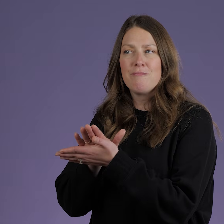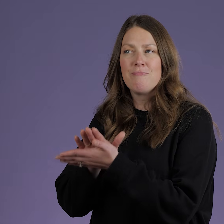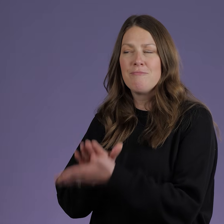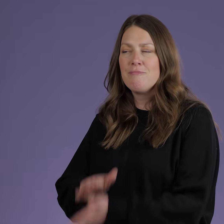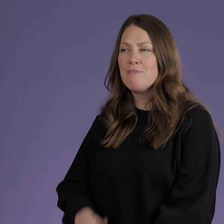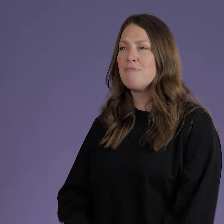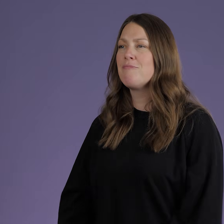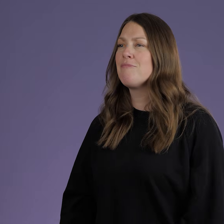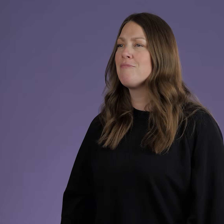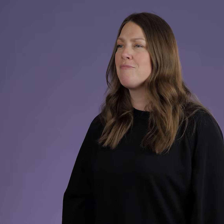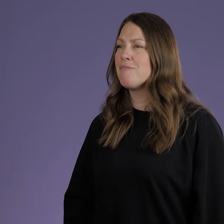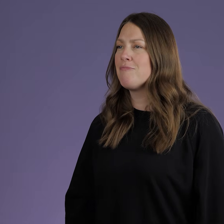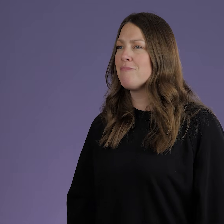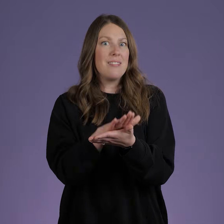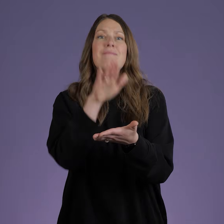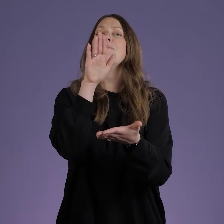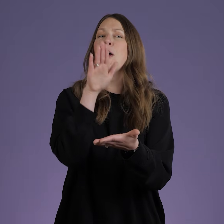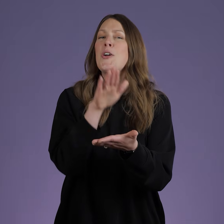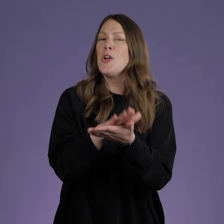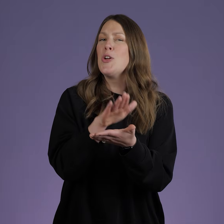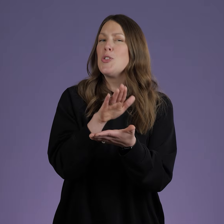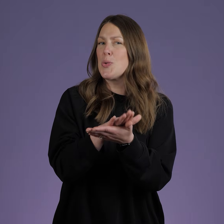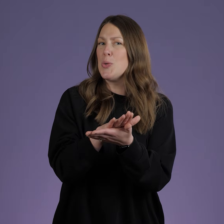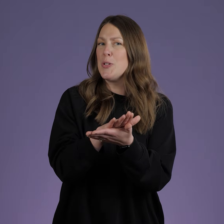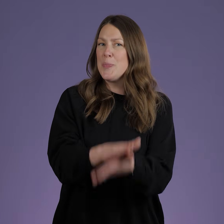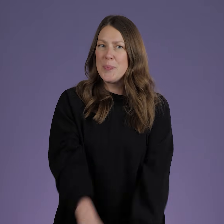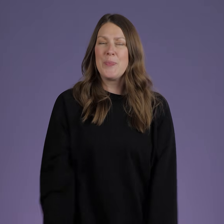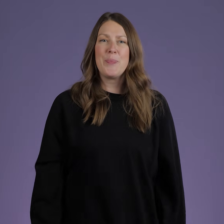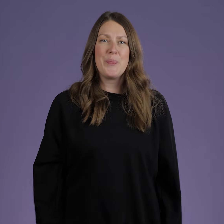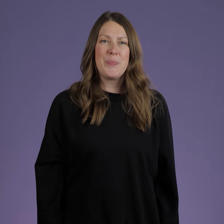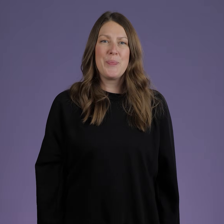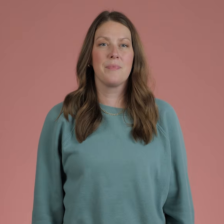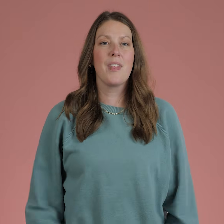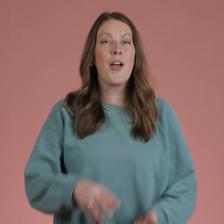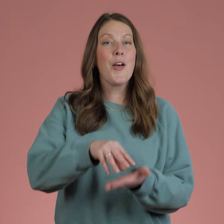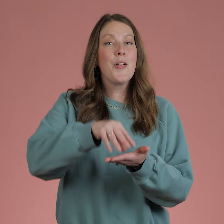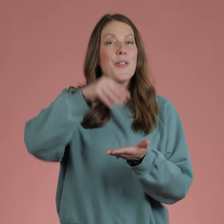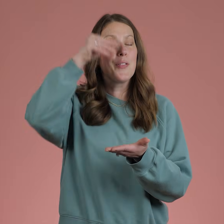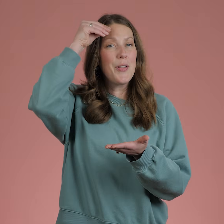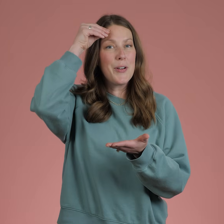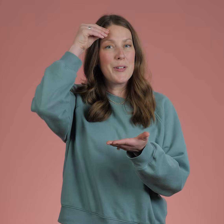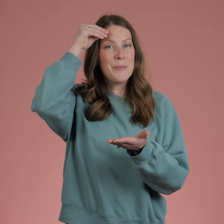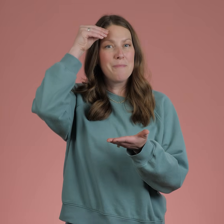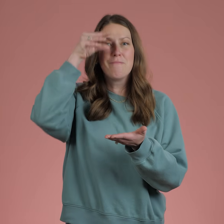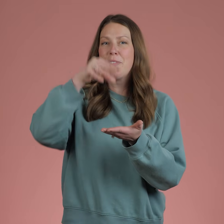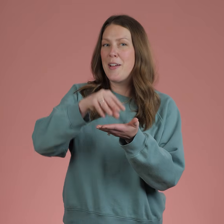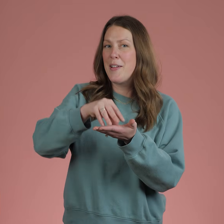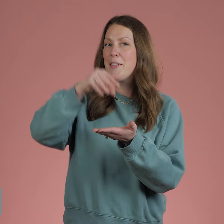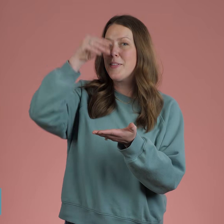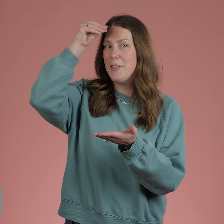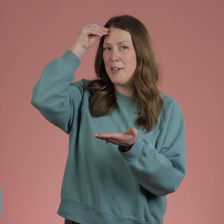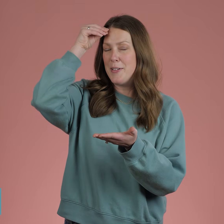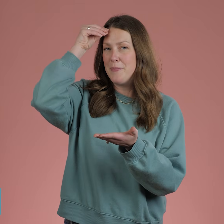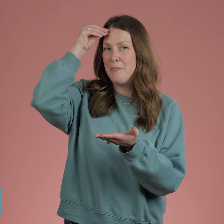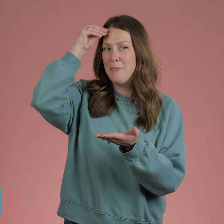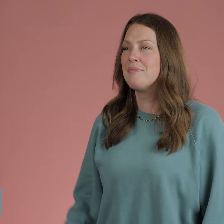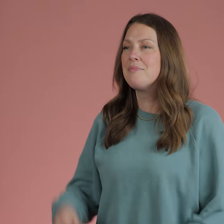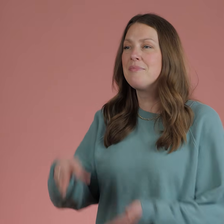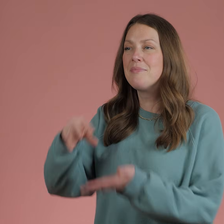getting the class's attention. School. Learn.